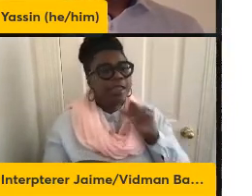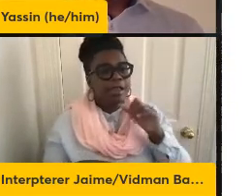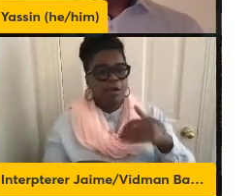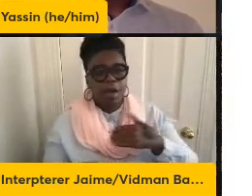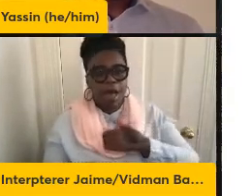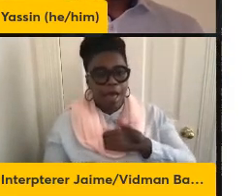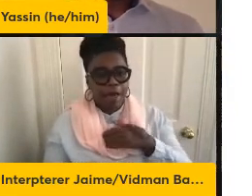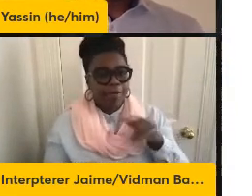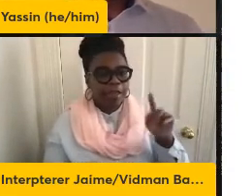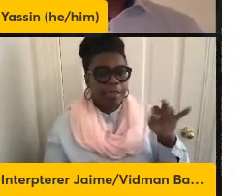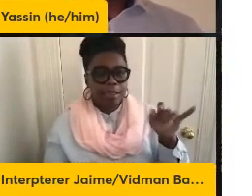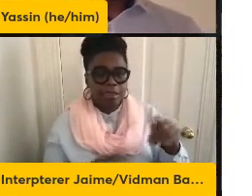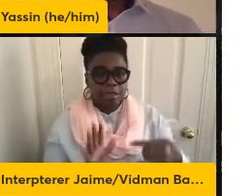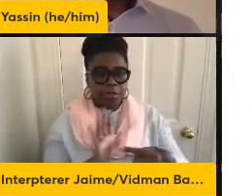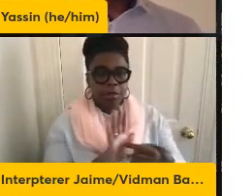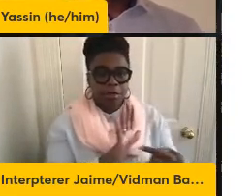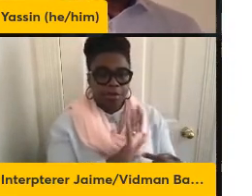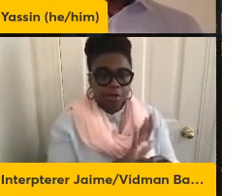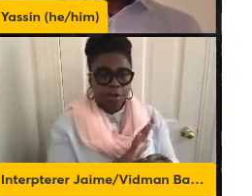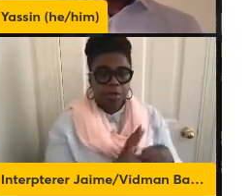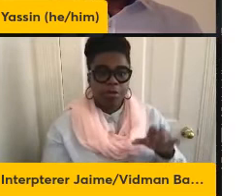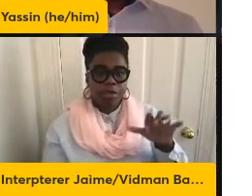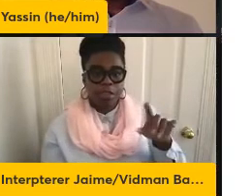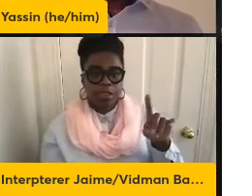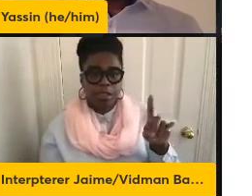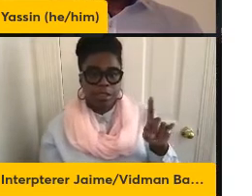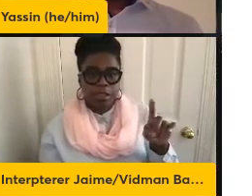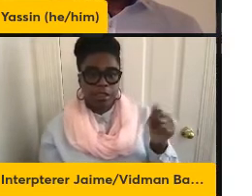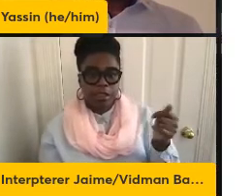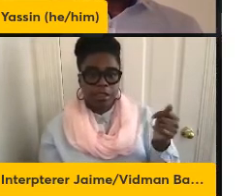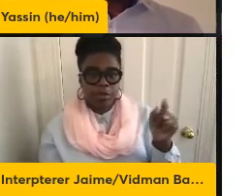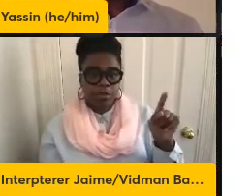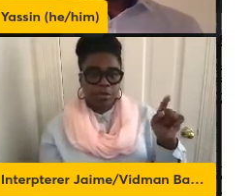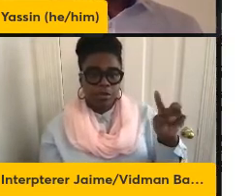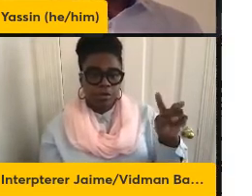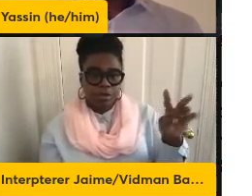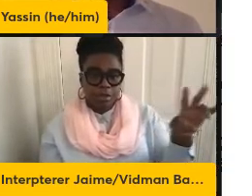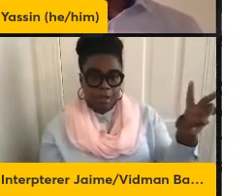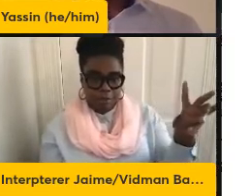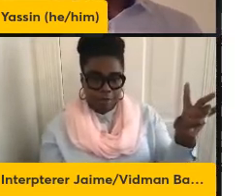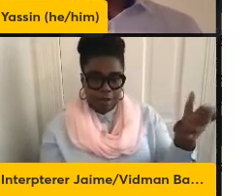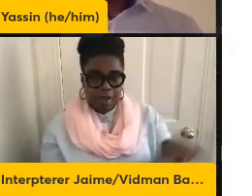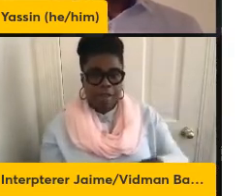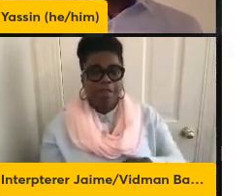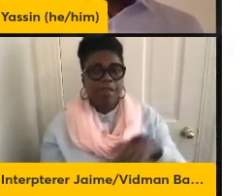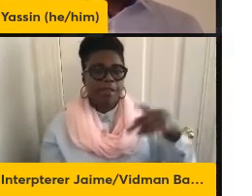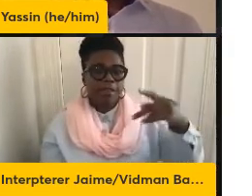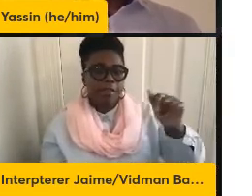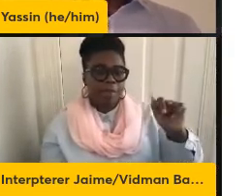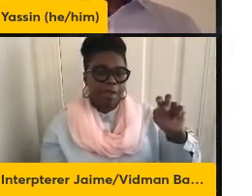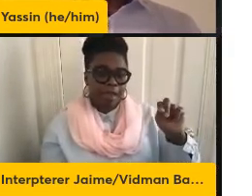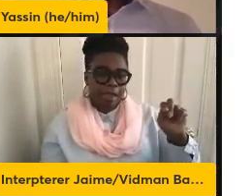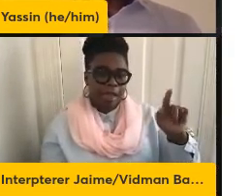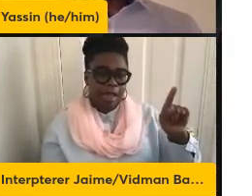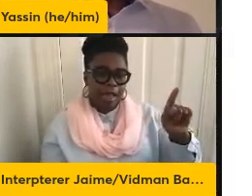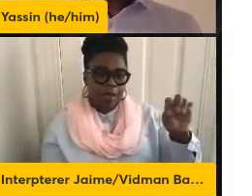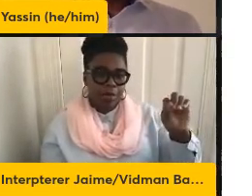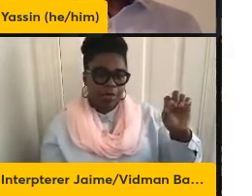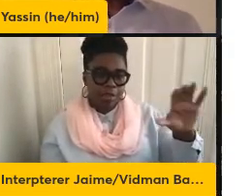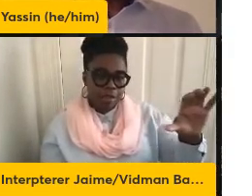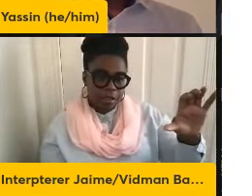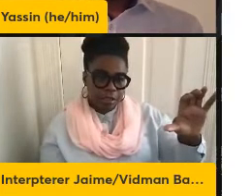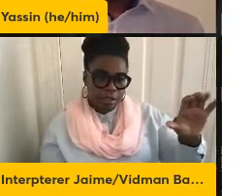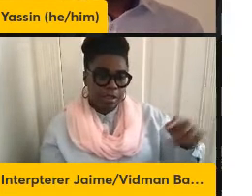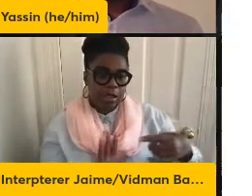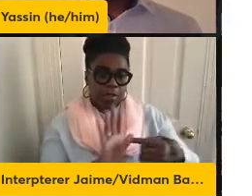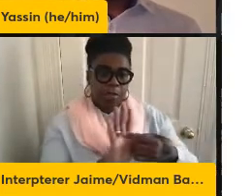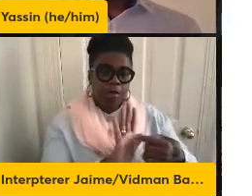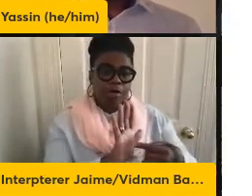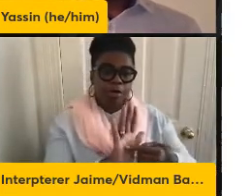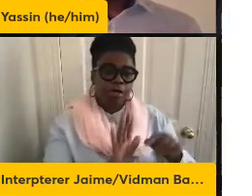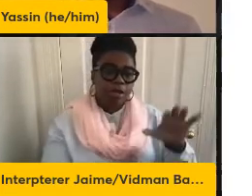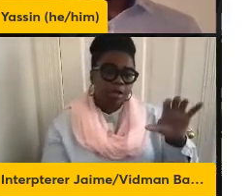but also they express CD 127, which is a pan ILC marker. Not only that, but also these cells, the CD 25 Positive CD for